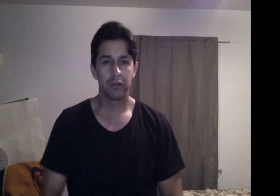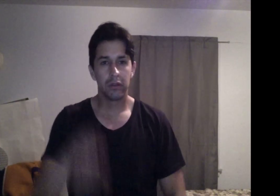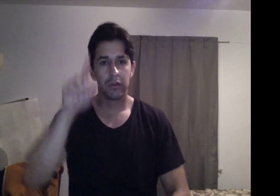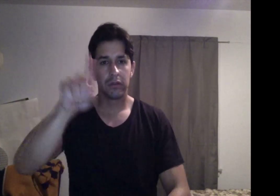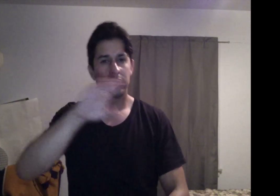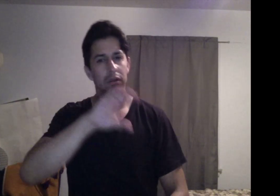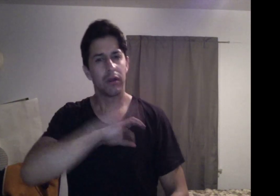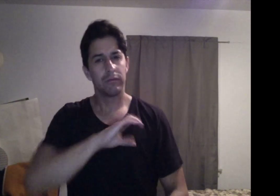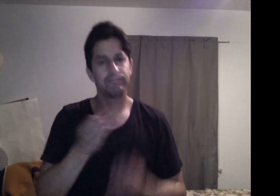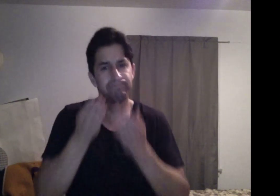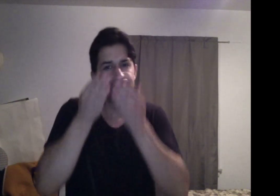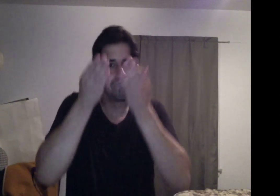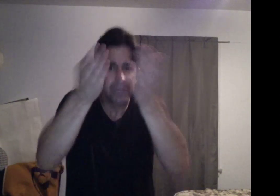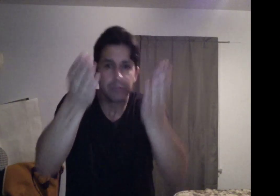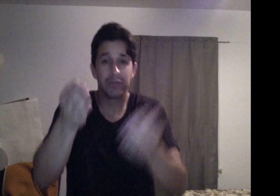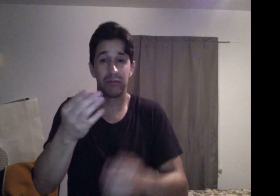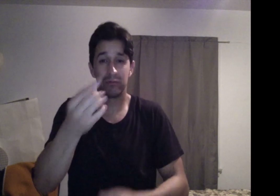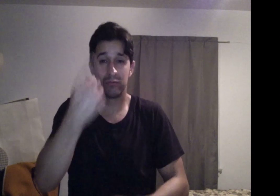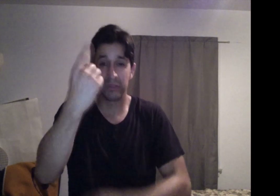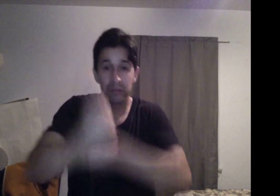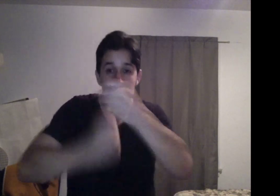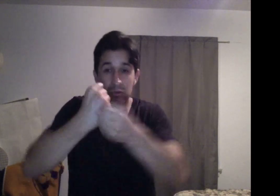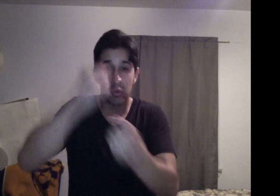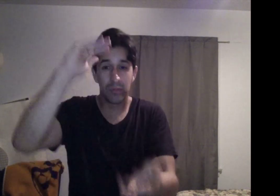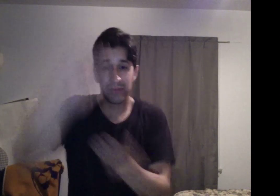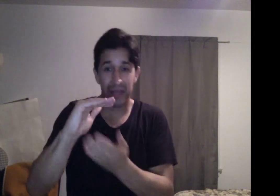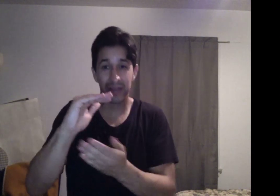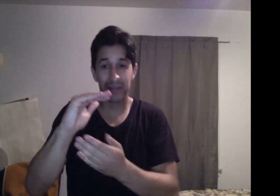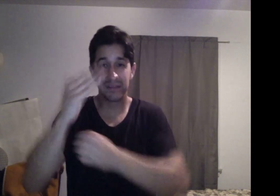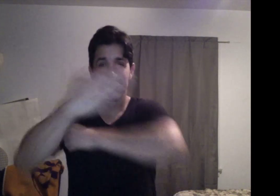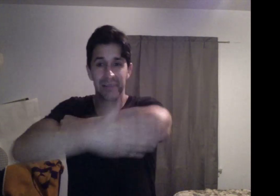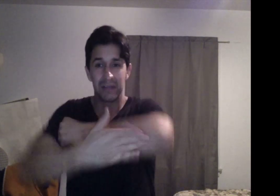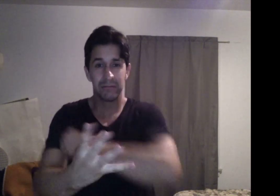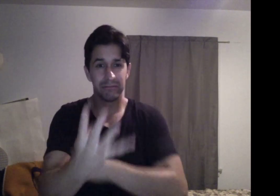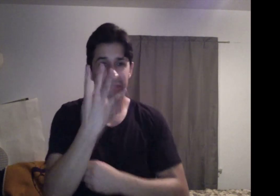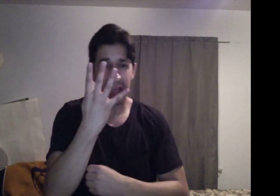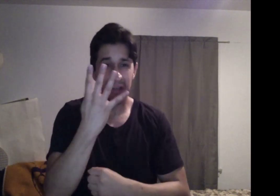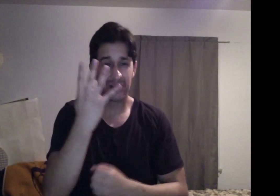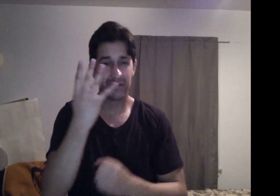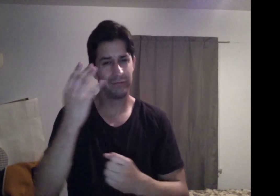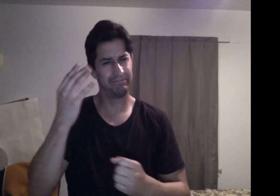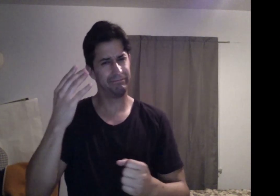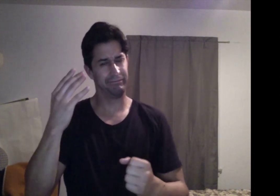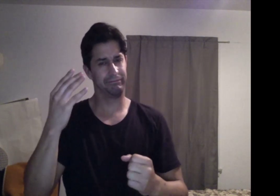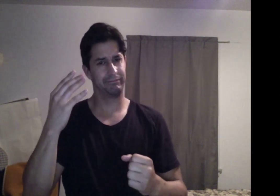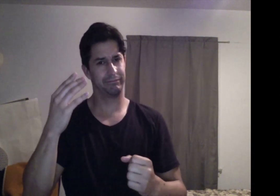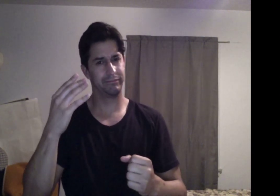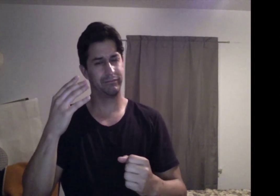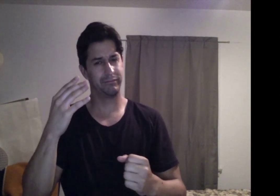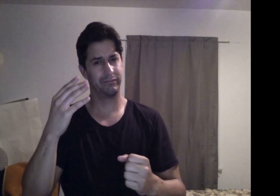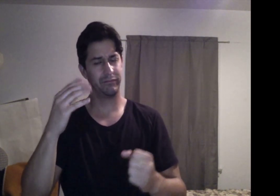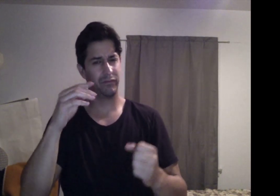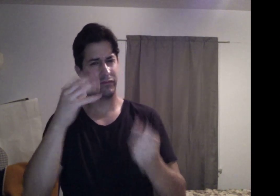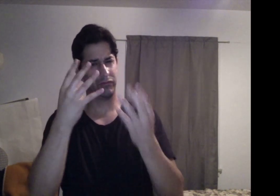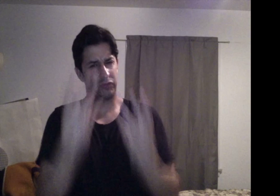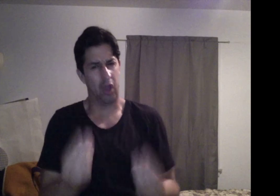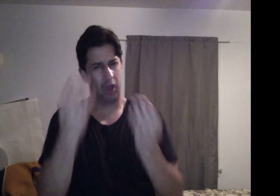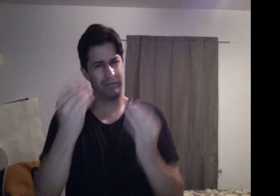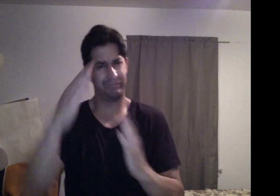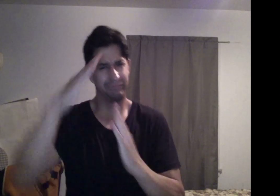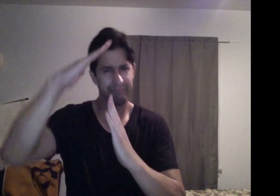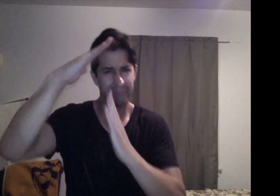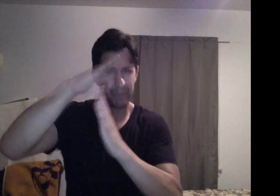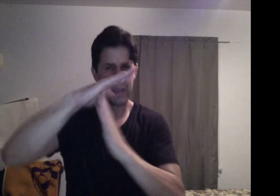The probation officer’s recommendation of a year or less in county jail is a soft time¬out,